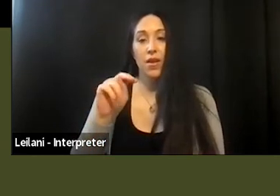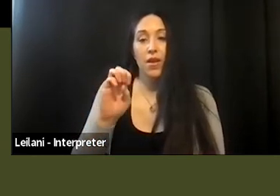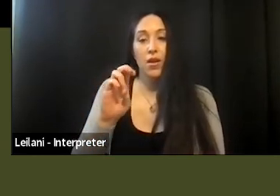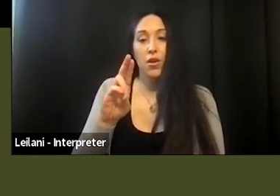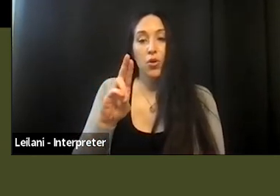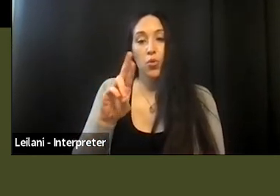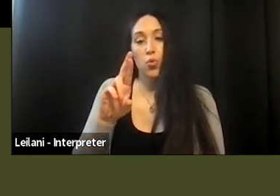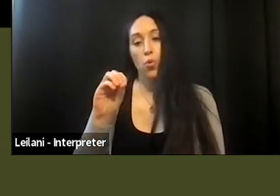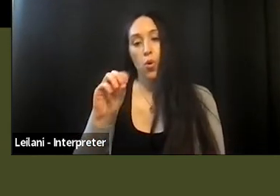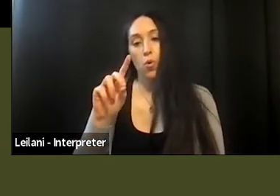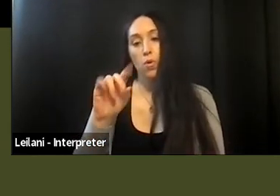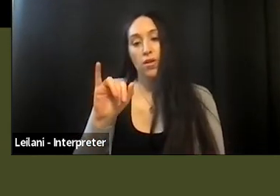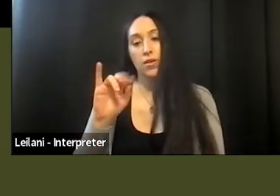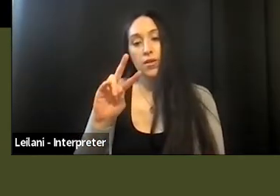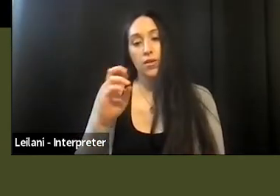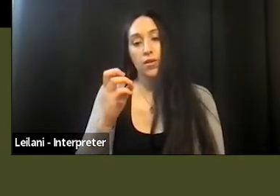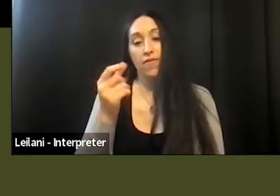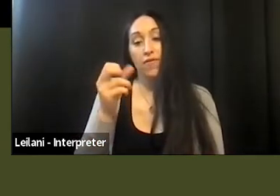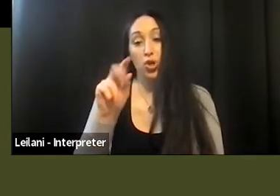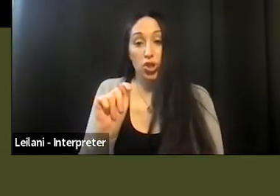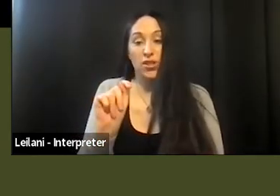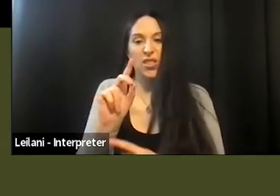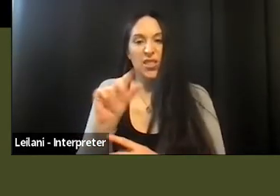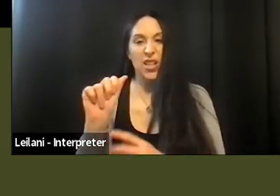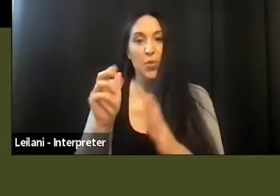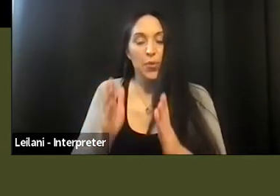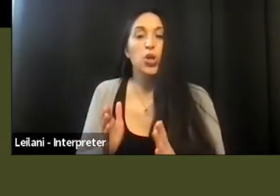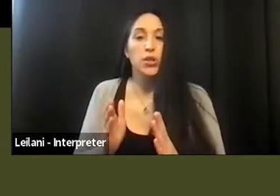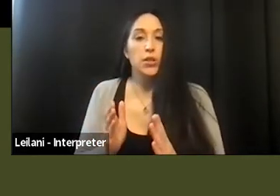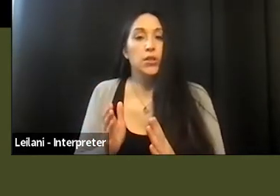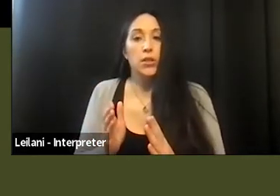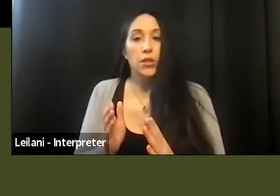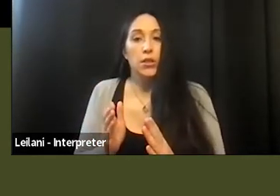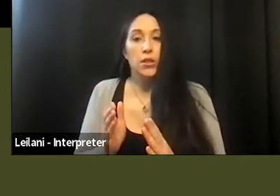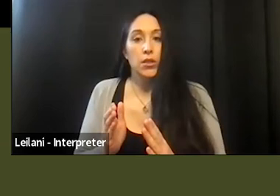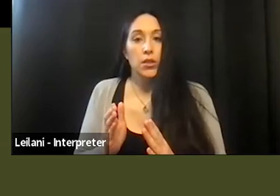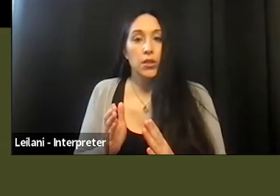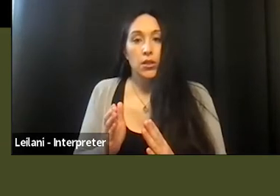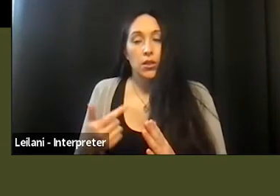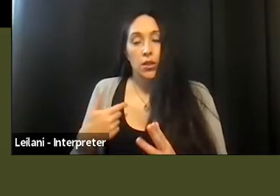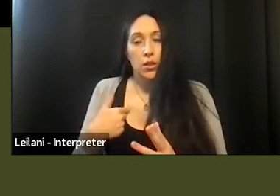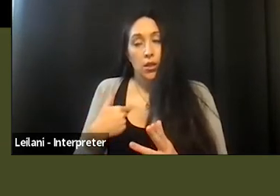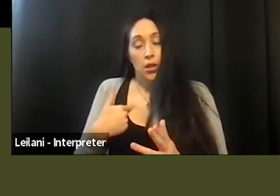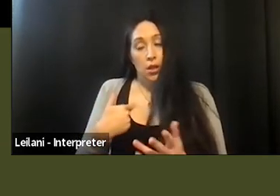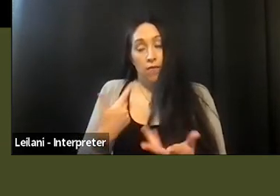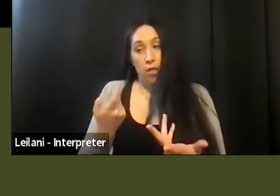and I'm still coming off a little bit of stress, not just from the meeting,